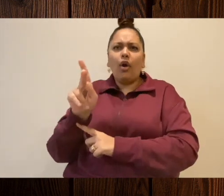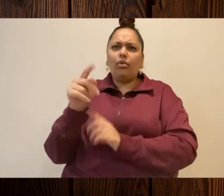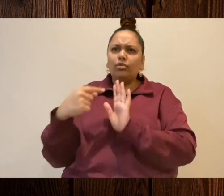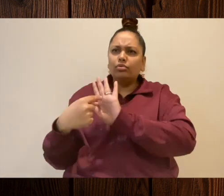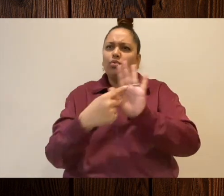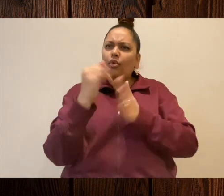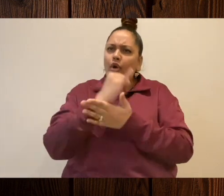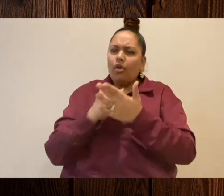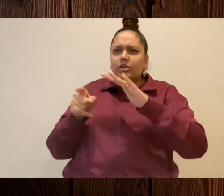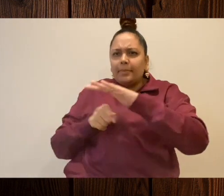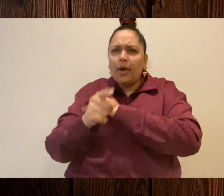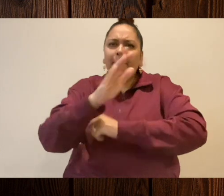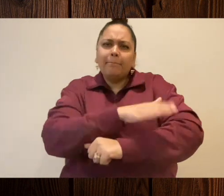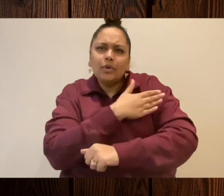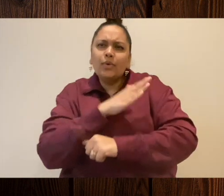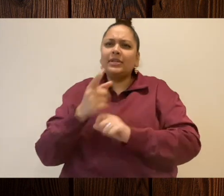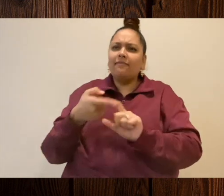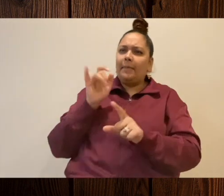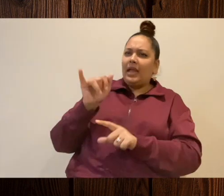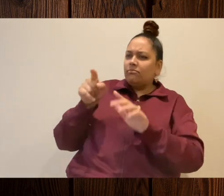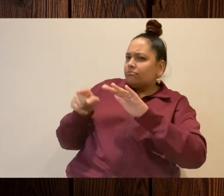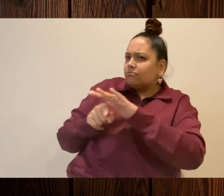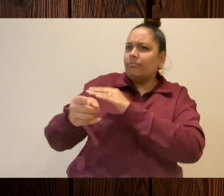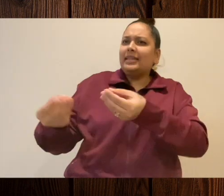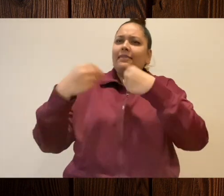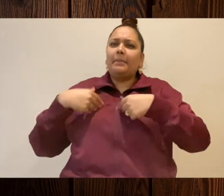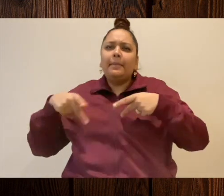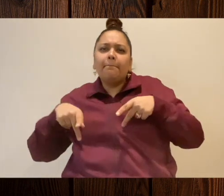way that they do or the why and the how they do what they do, I